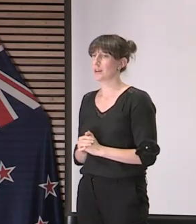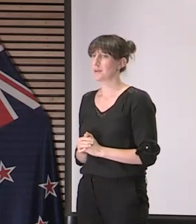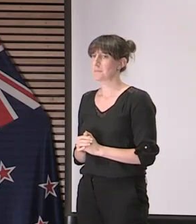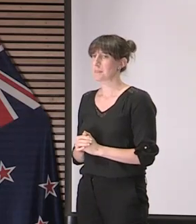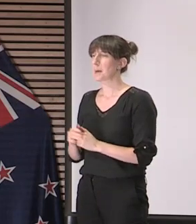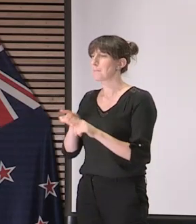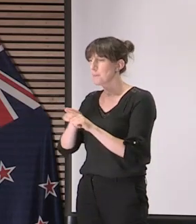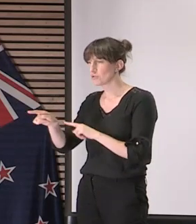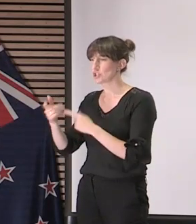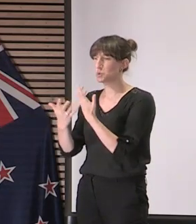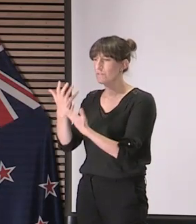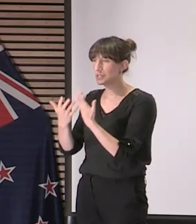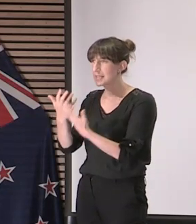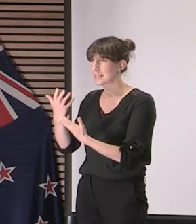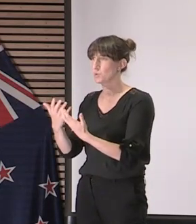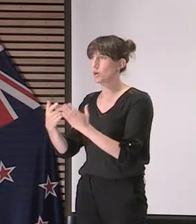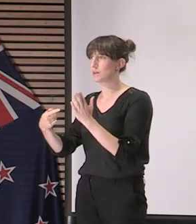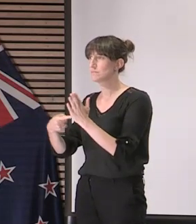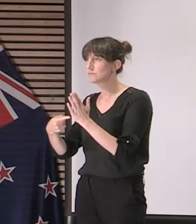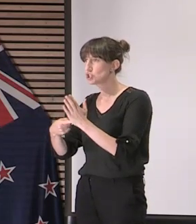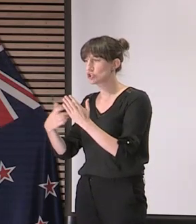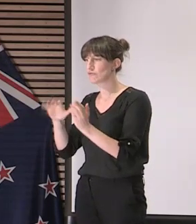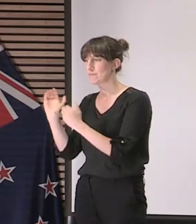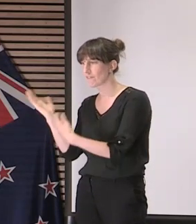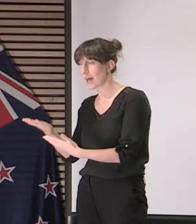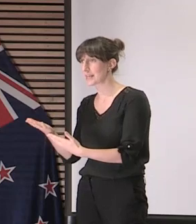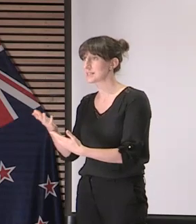Those are discussions they've